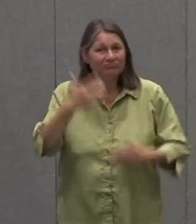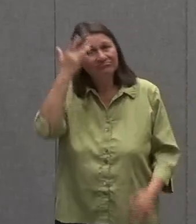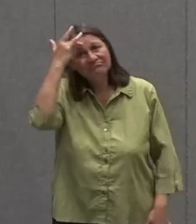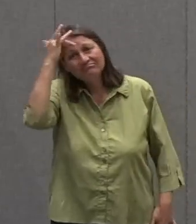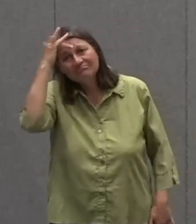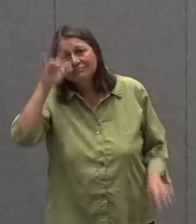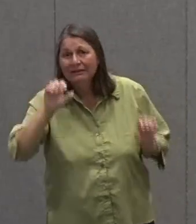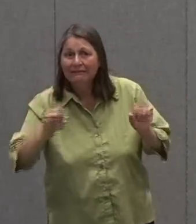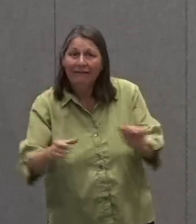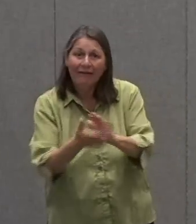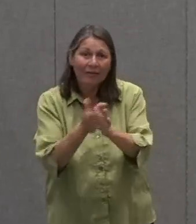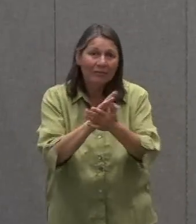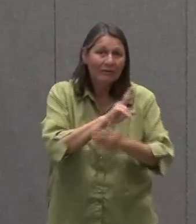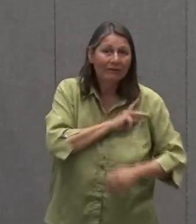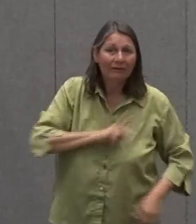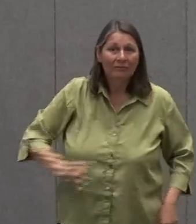King Leopard said sadly.